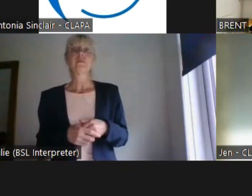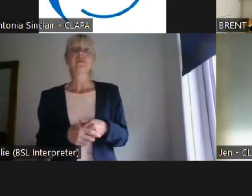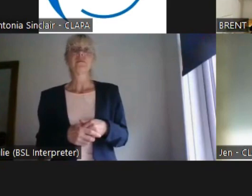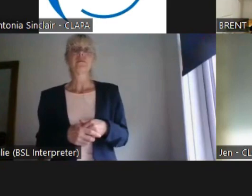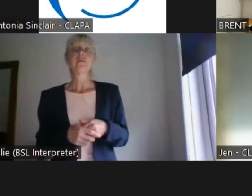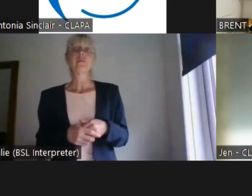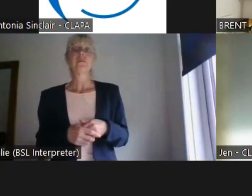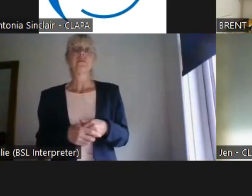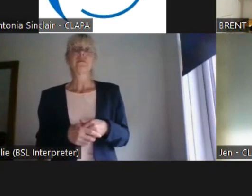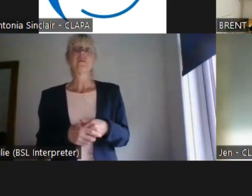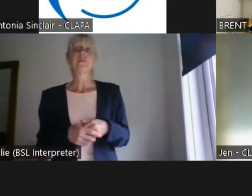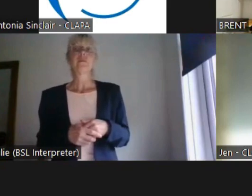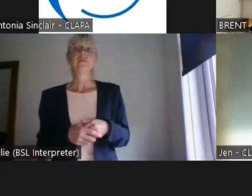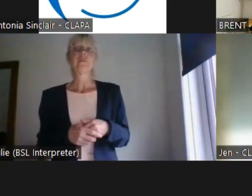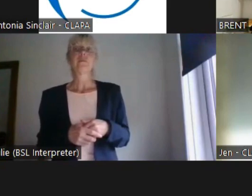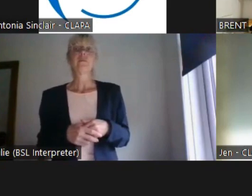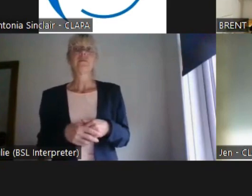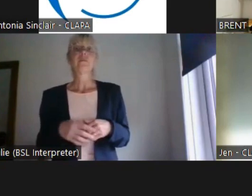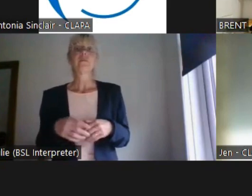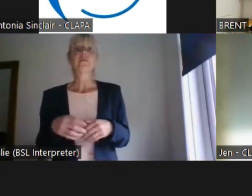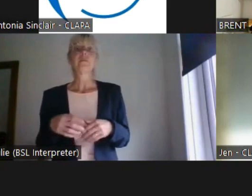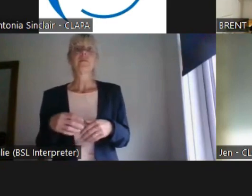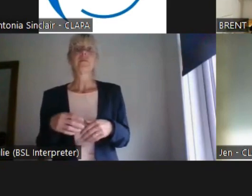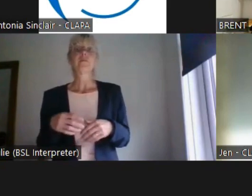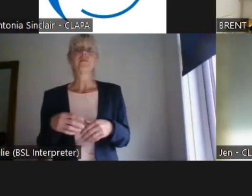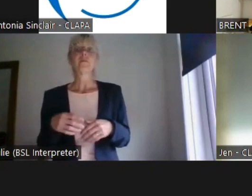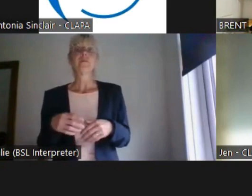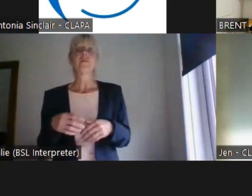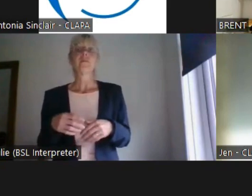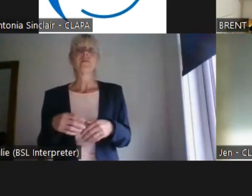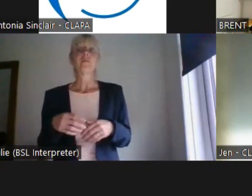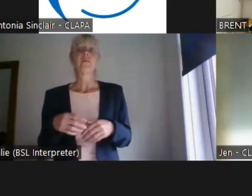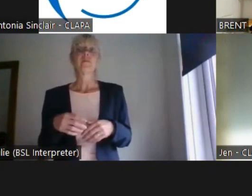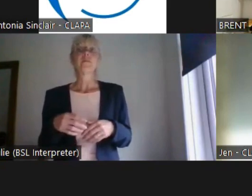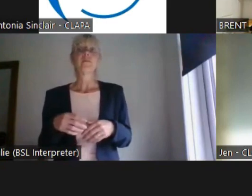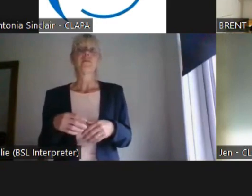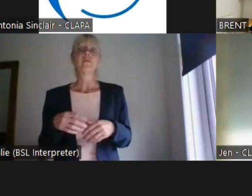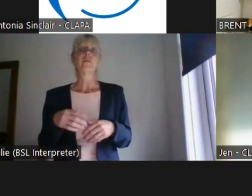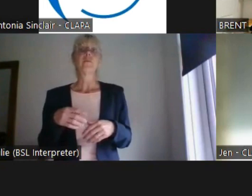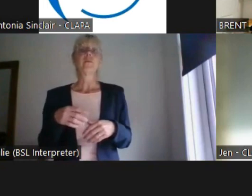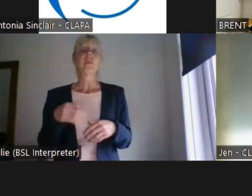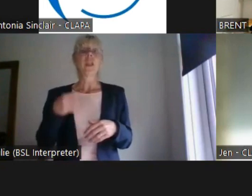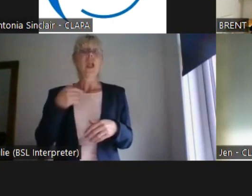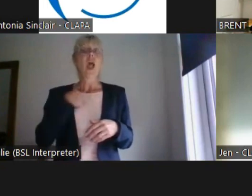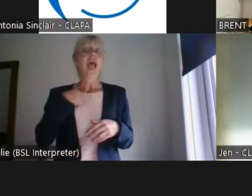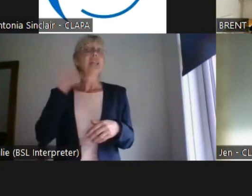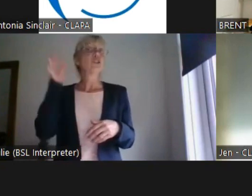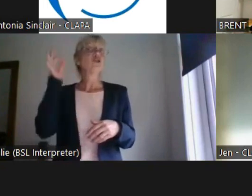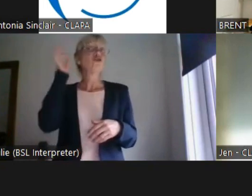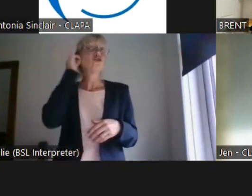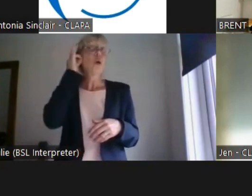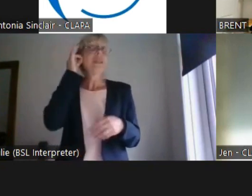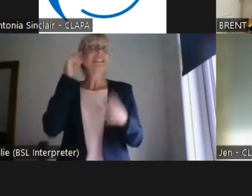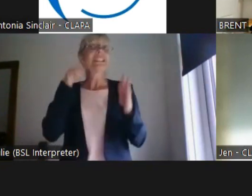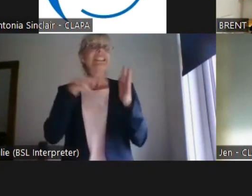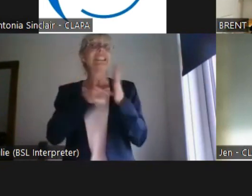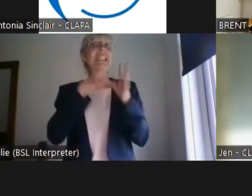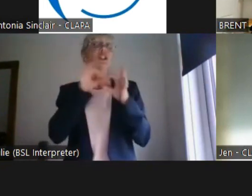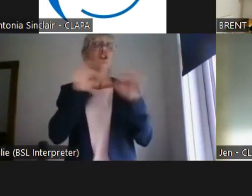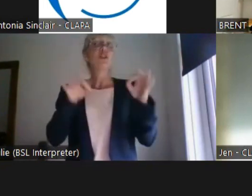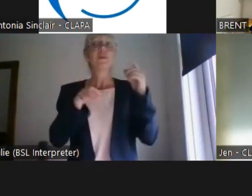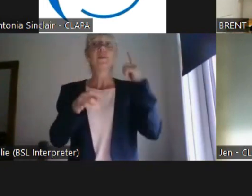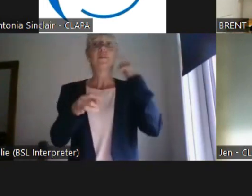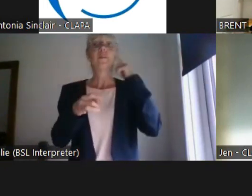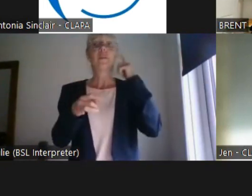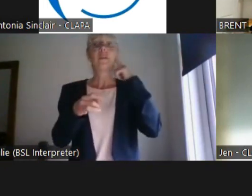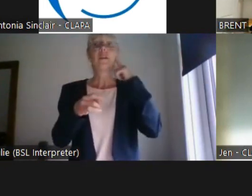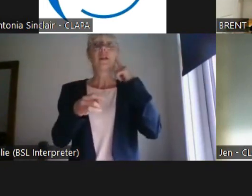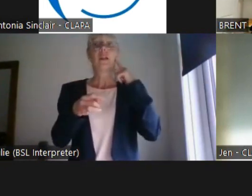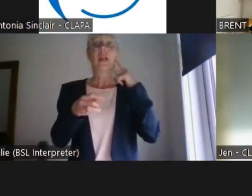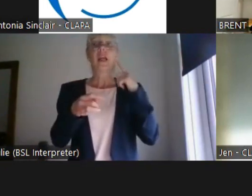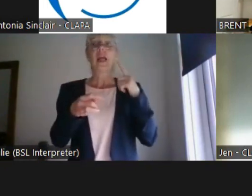um when I had a grommet in one ear and a tea tube in the other ear and War hearing aids I